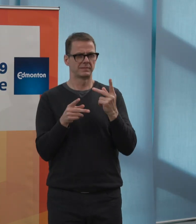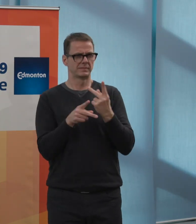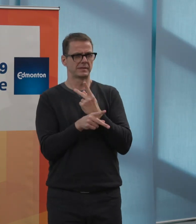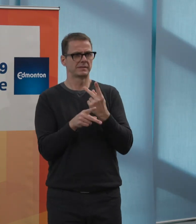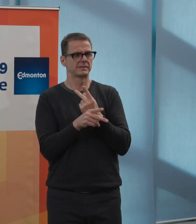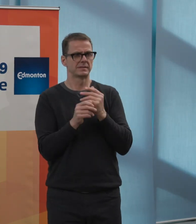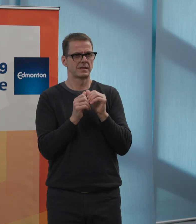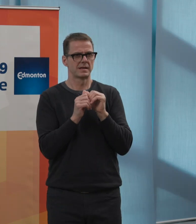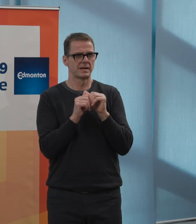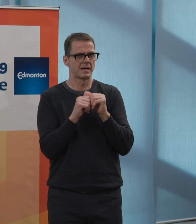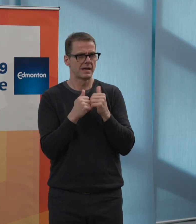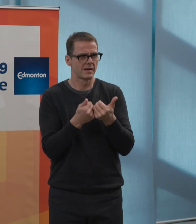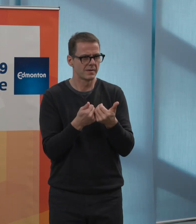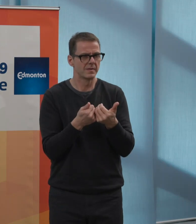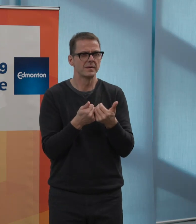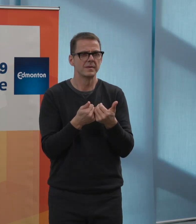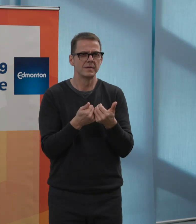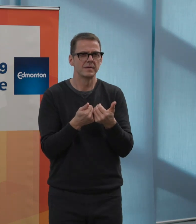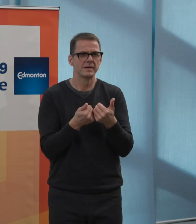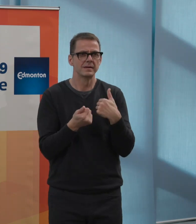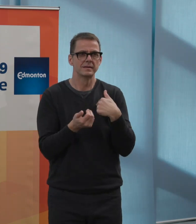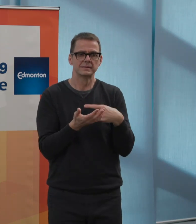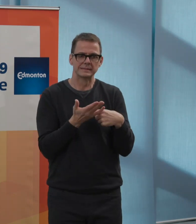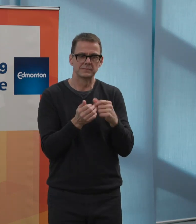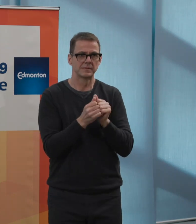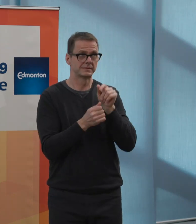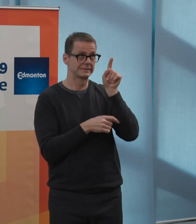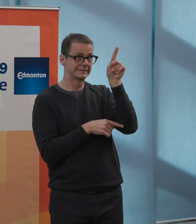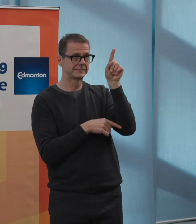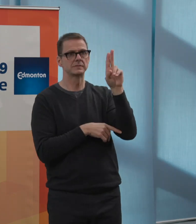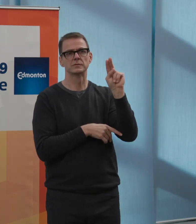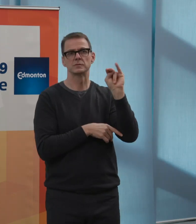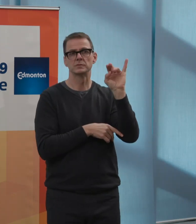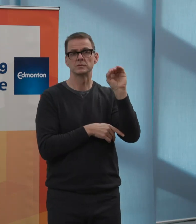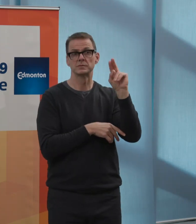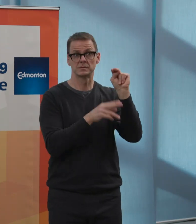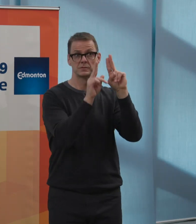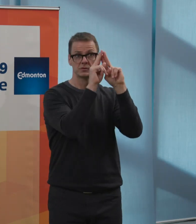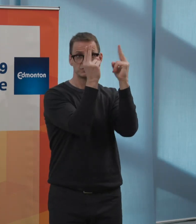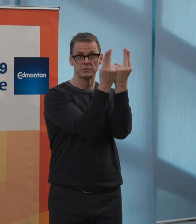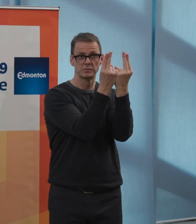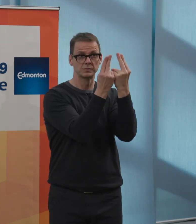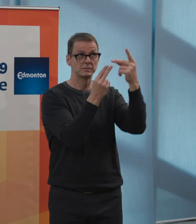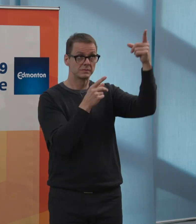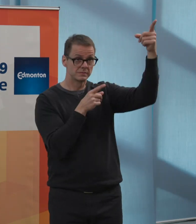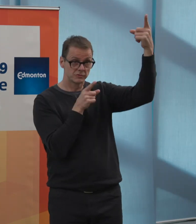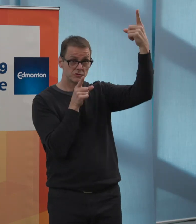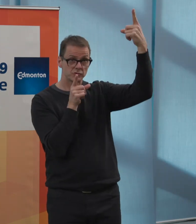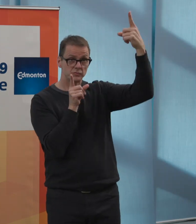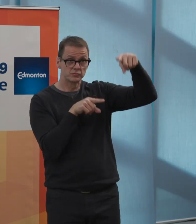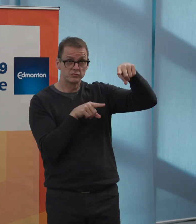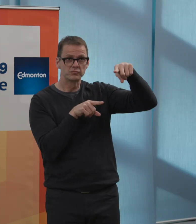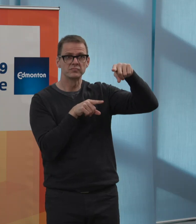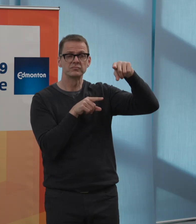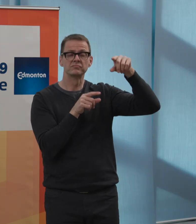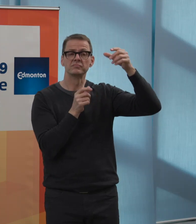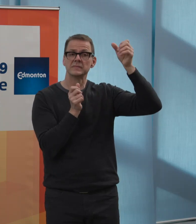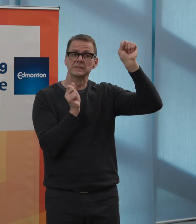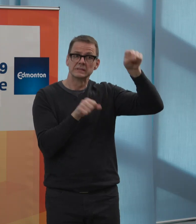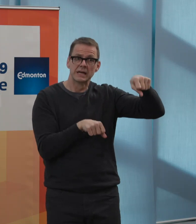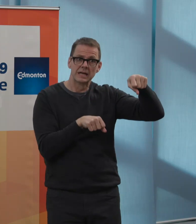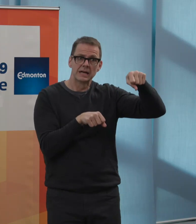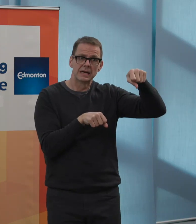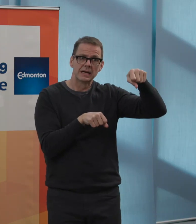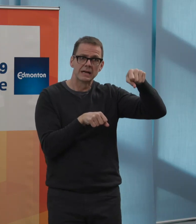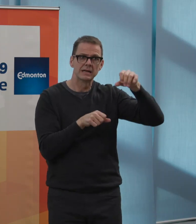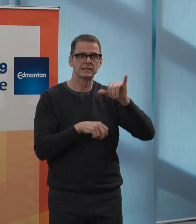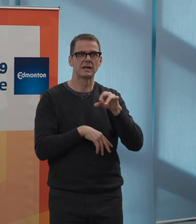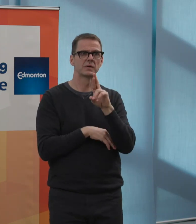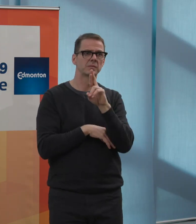redeployment can happen across different union agreements and so we're actively